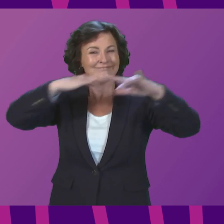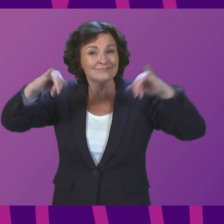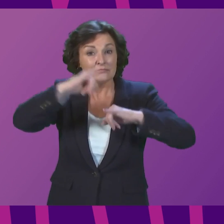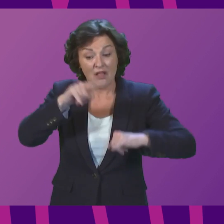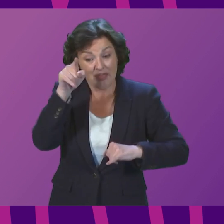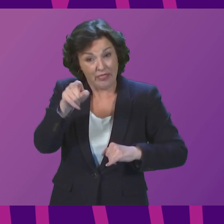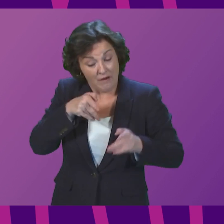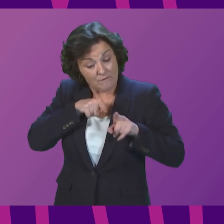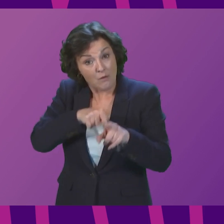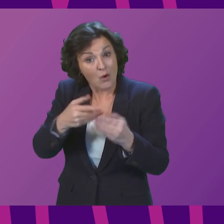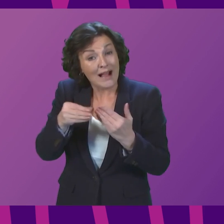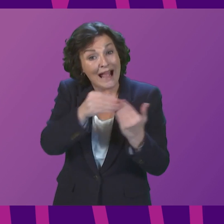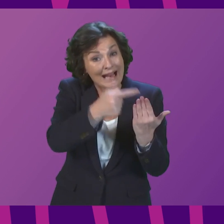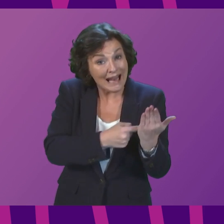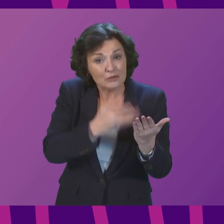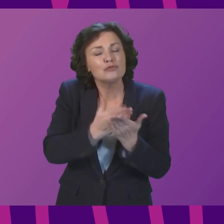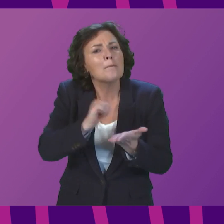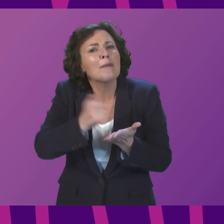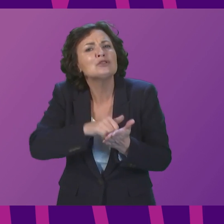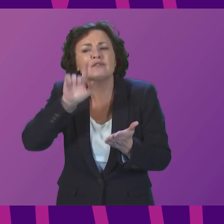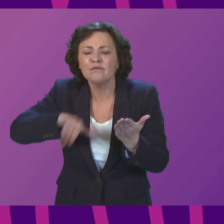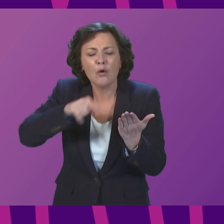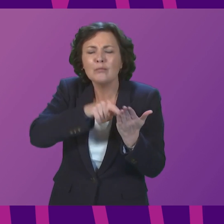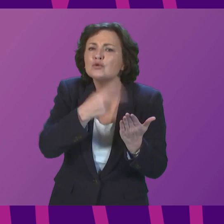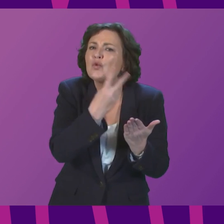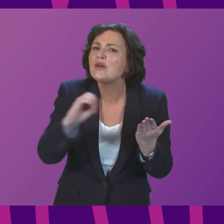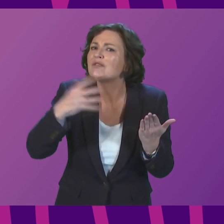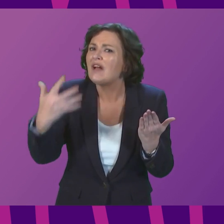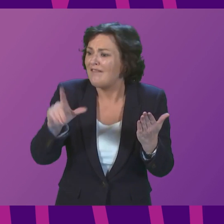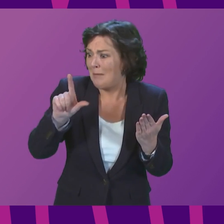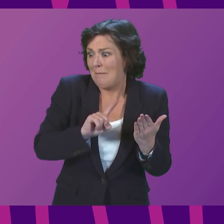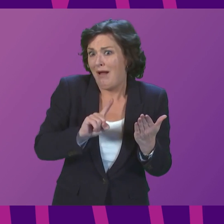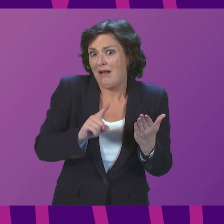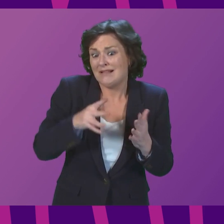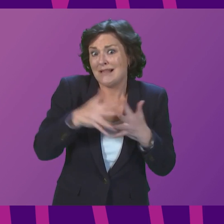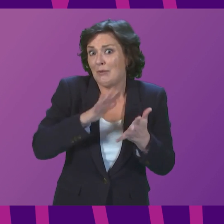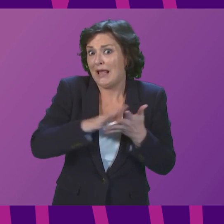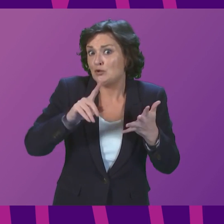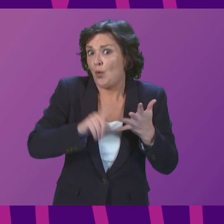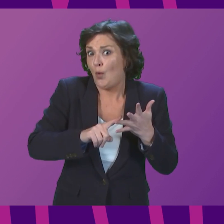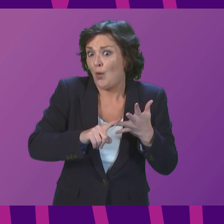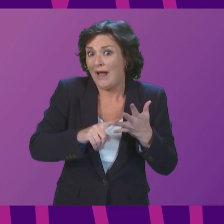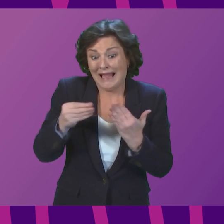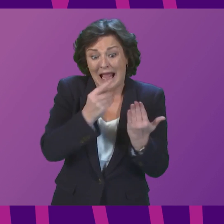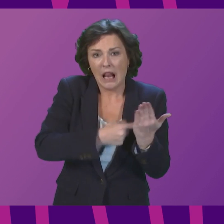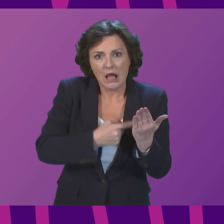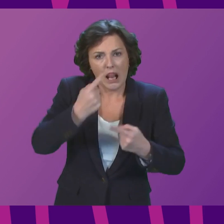in 2005, but updated WHO guidance published last year explained why limits have to be far, far lower to protect people from harm.